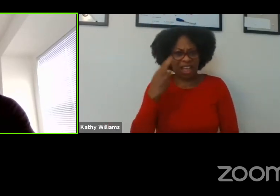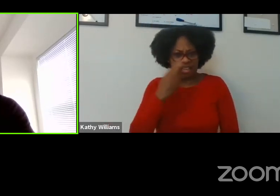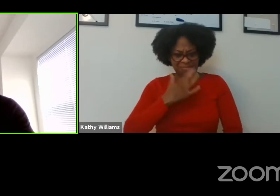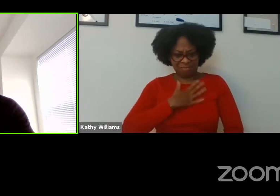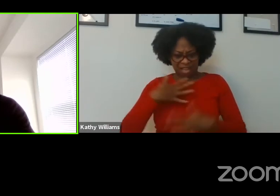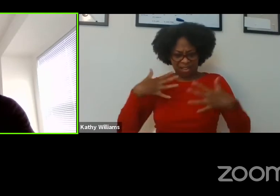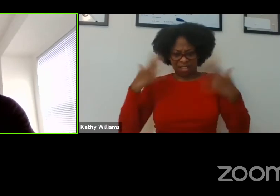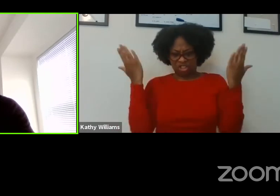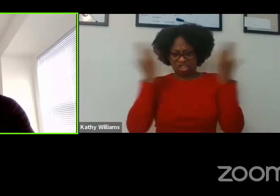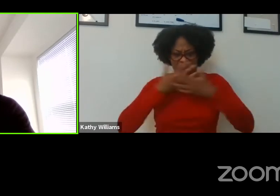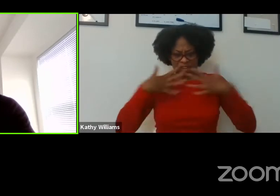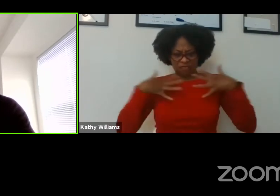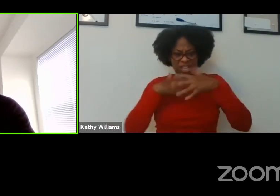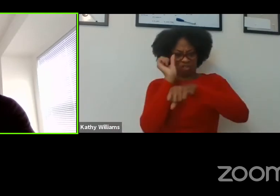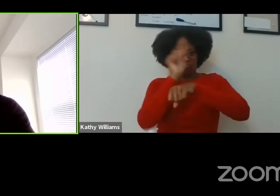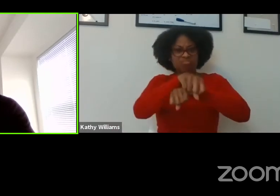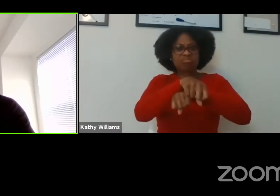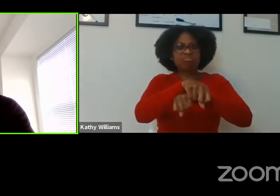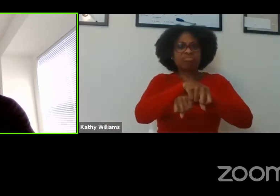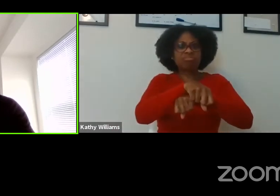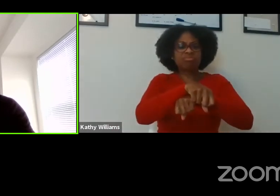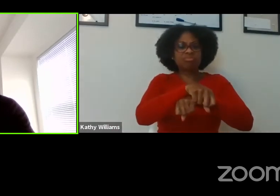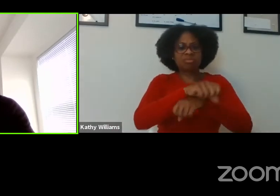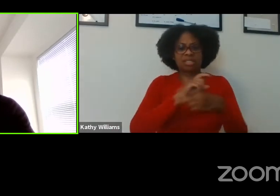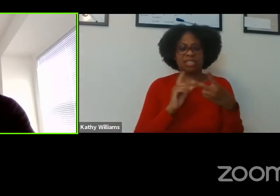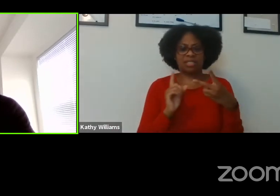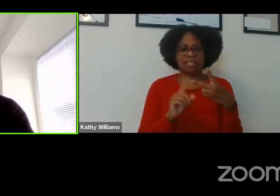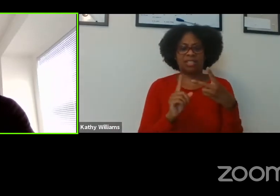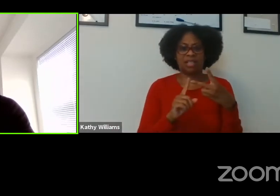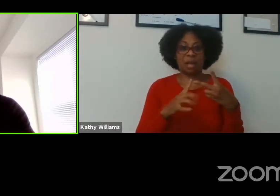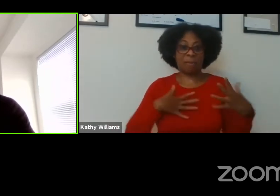I overcame my fear of being alone.